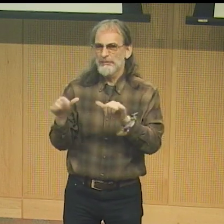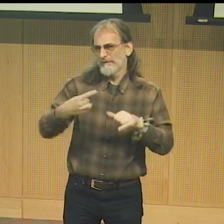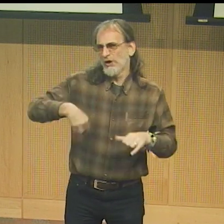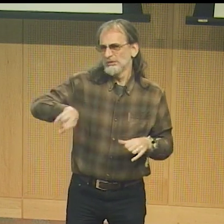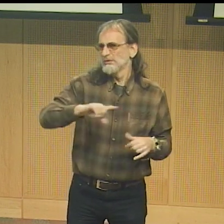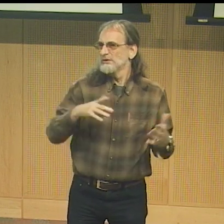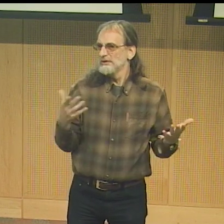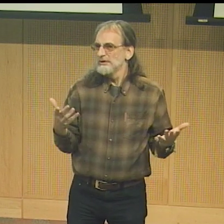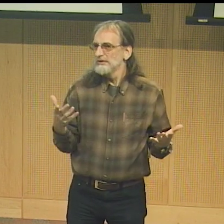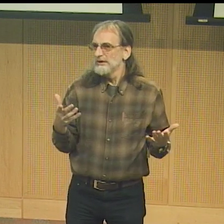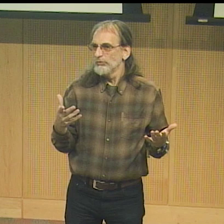to make changes.